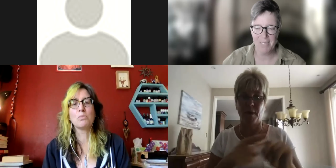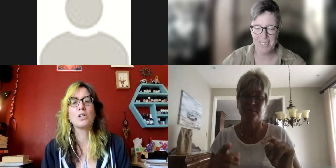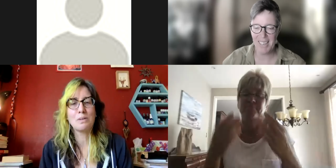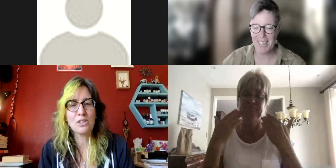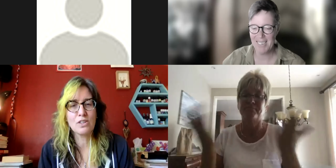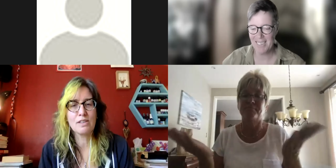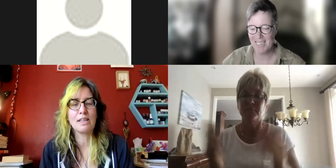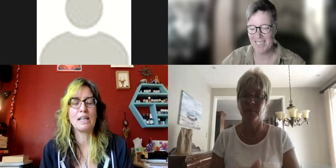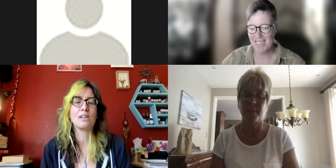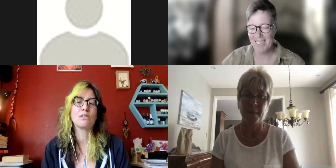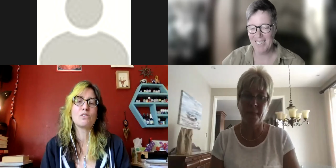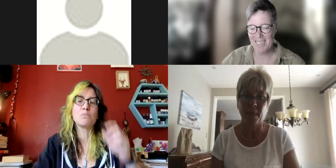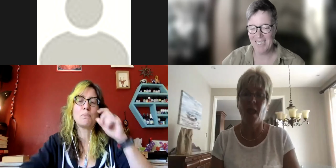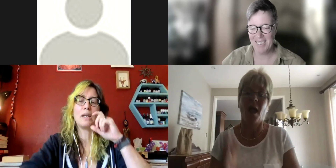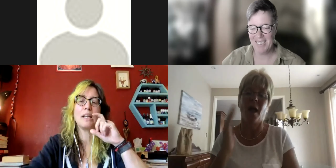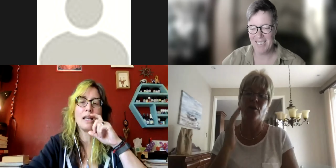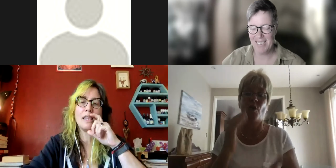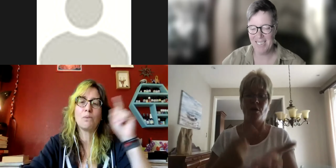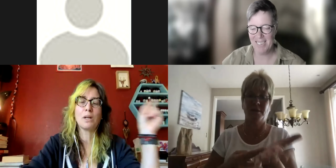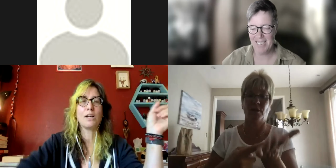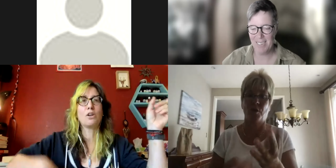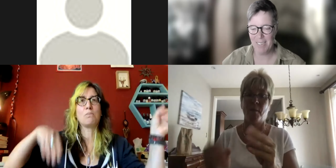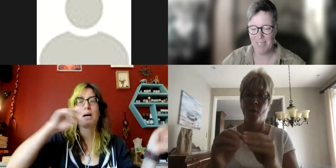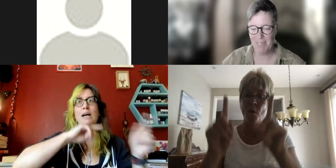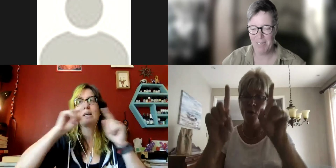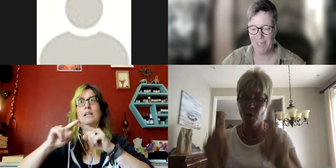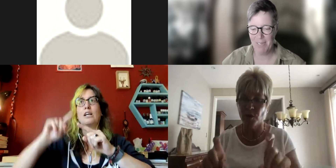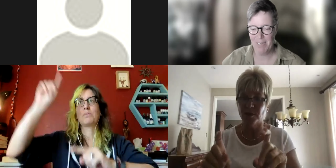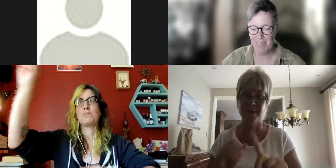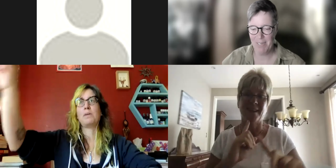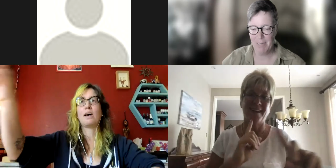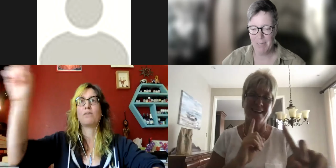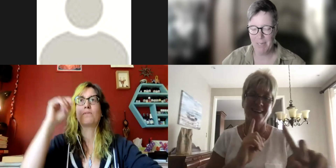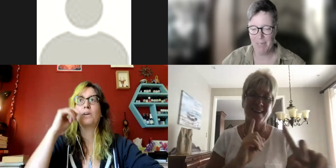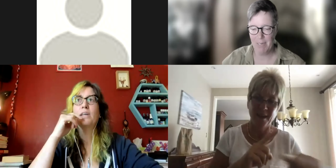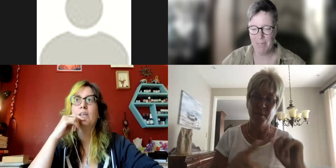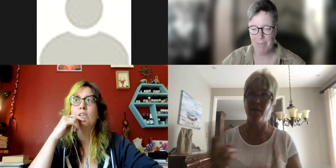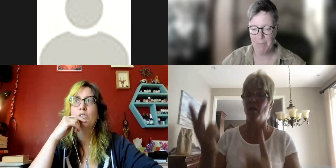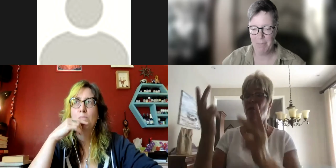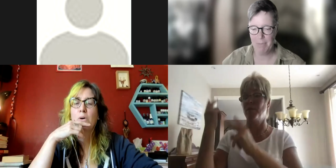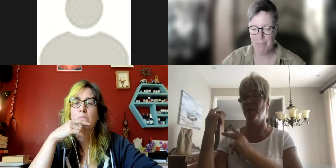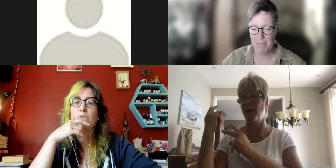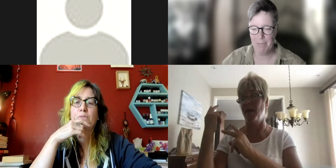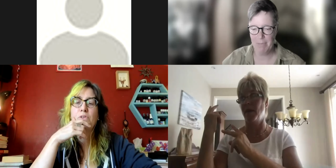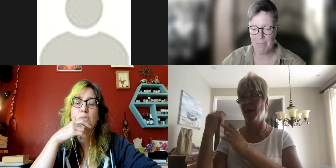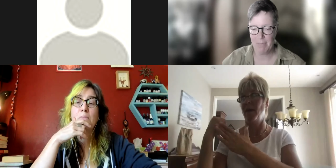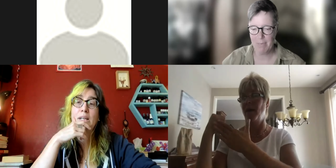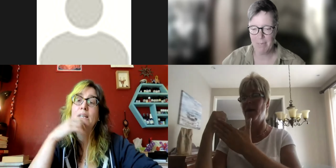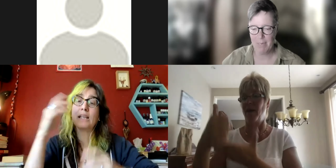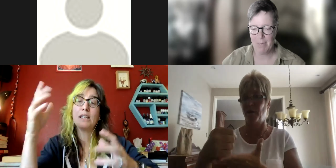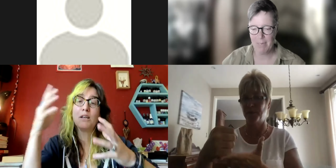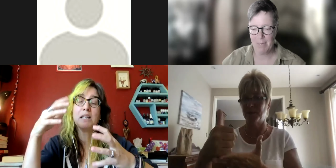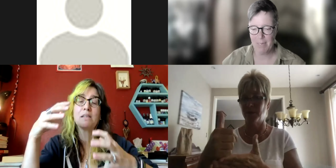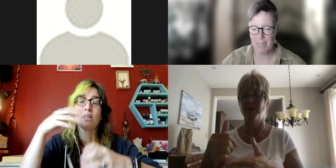more questions than answers, but I think when I look back, it helps me have some hope for the future, but it means that